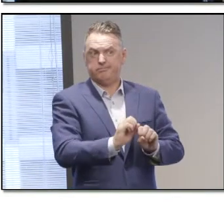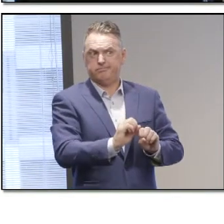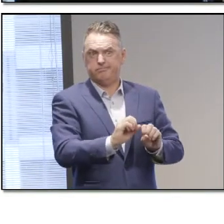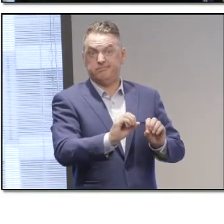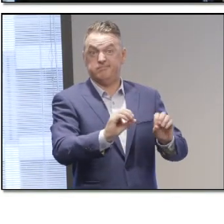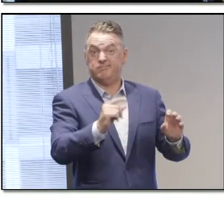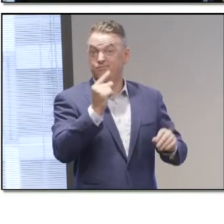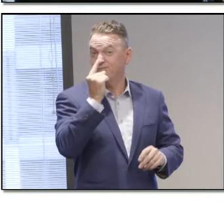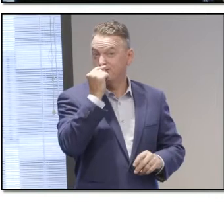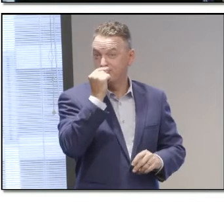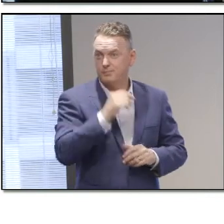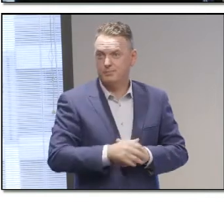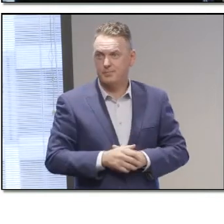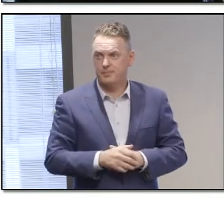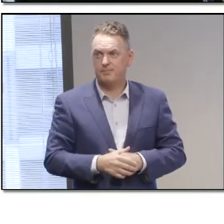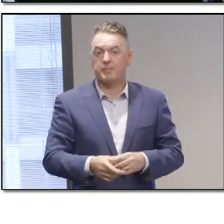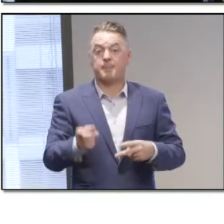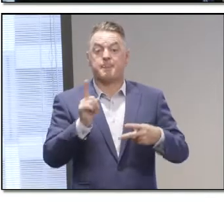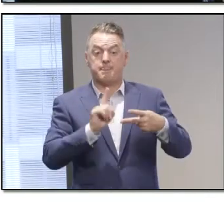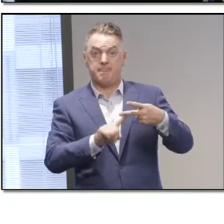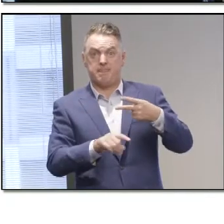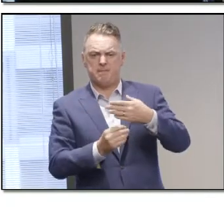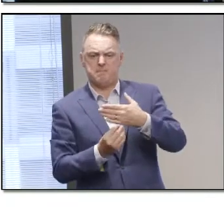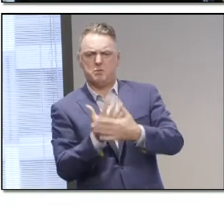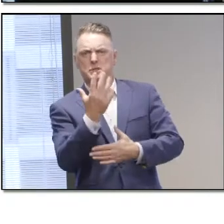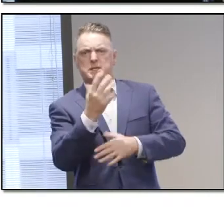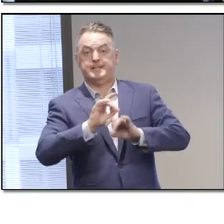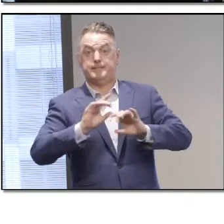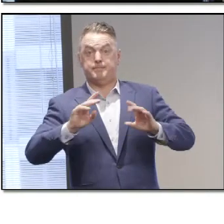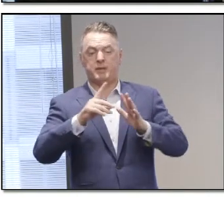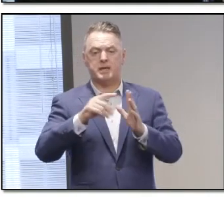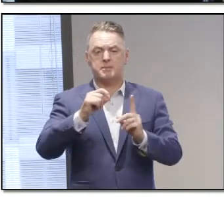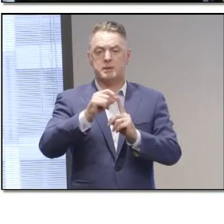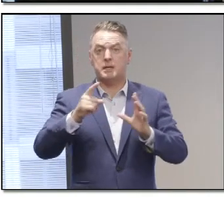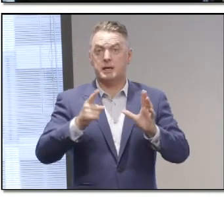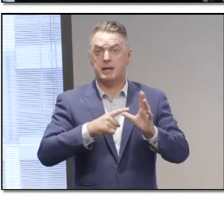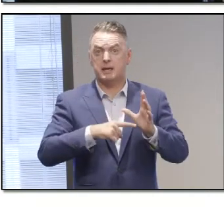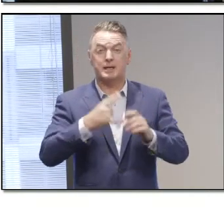Then I just wanted to briefly mention the emerging contaminants EPA is trying to get a handle on what